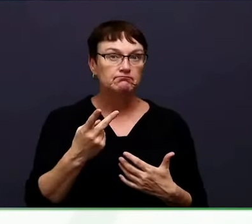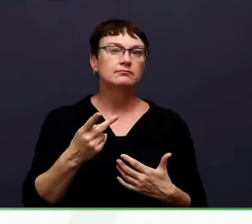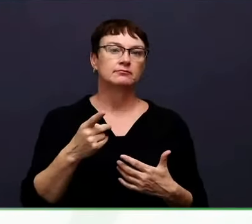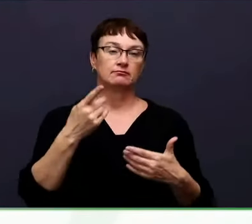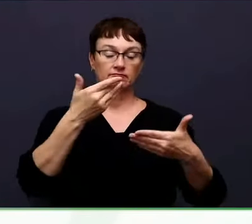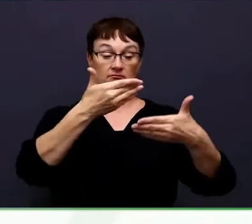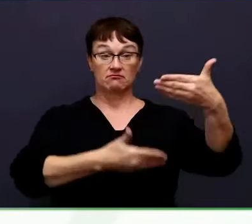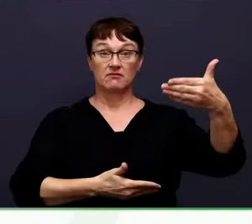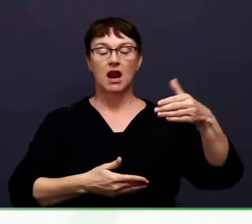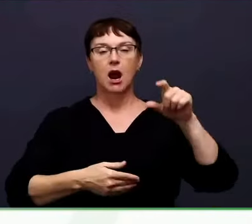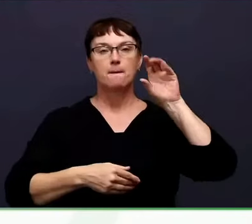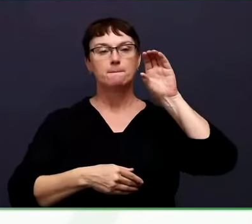the choice on how many you try.